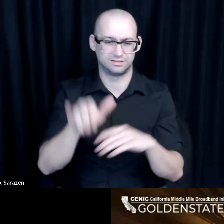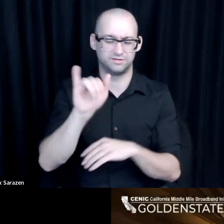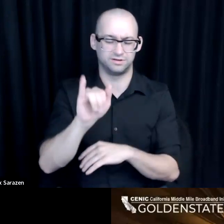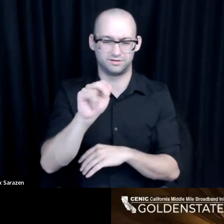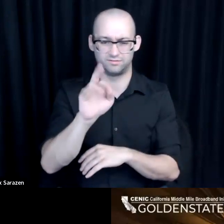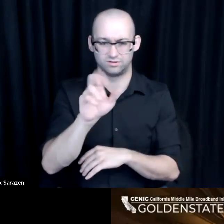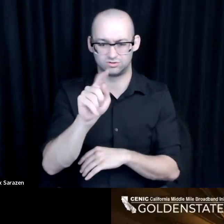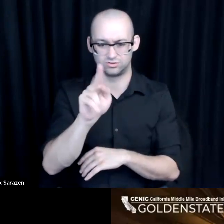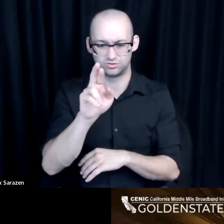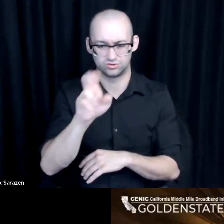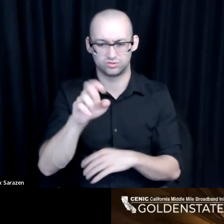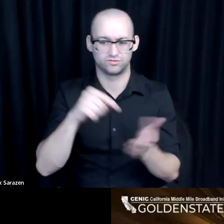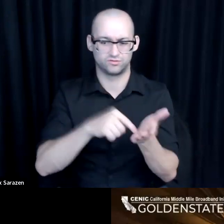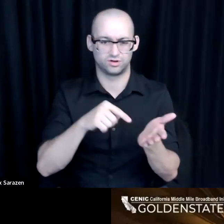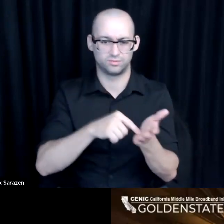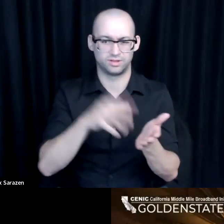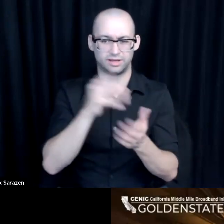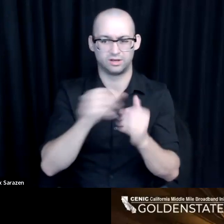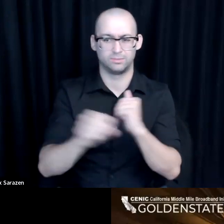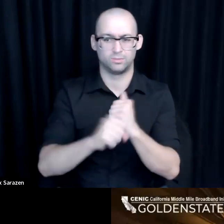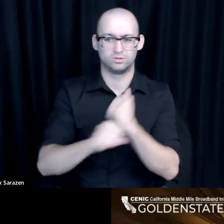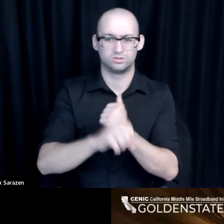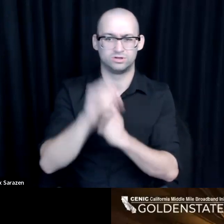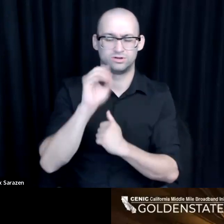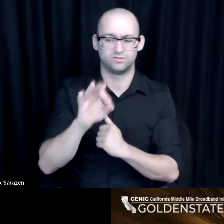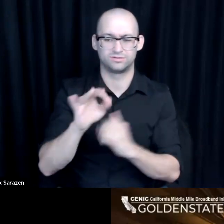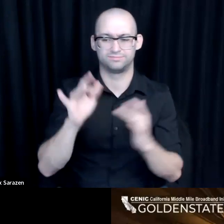affordability and promotion of the Affordability Connectivity Program where it's available